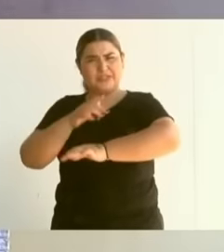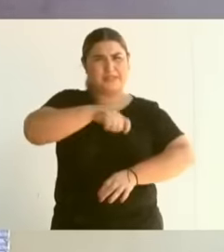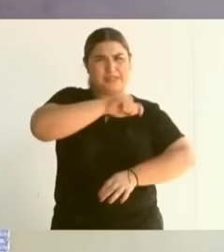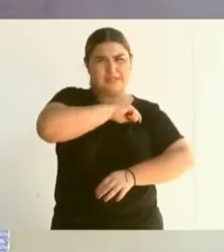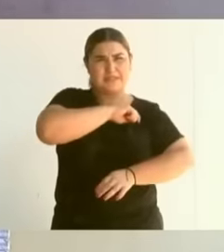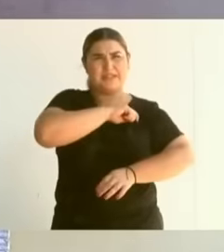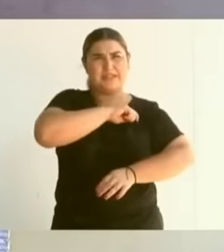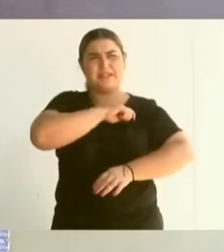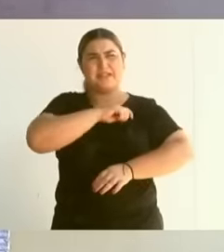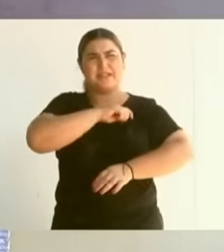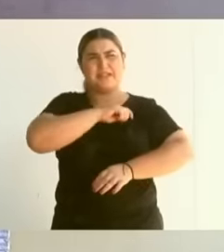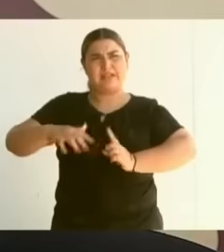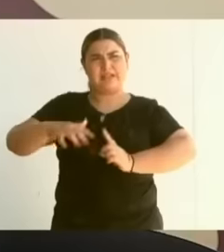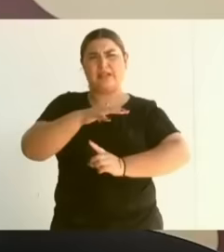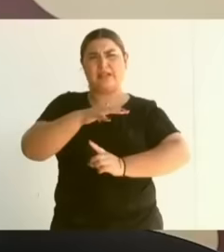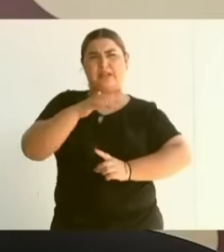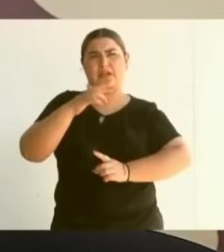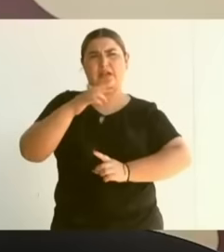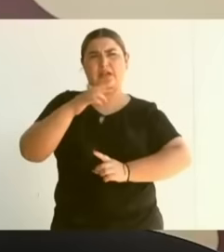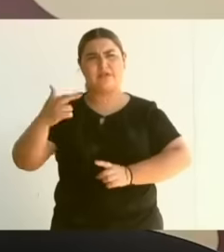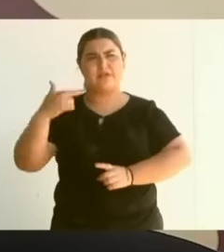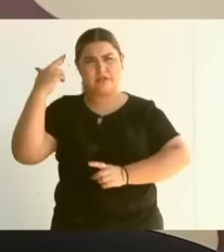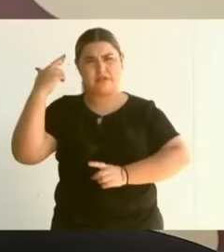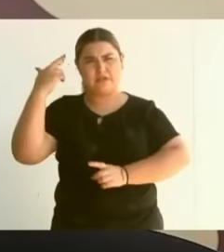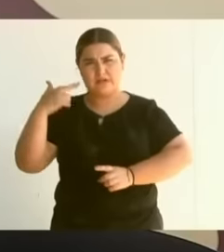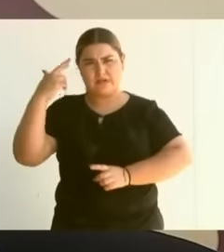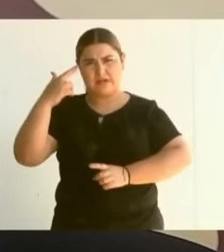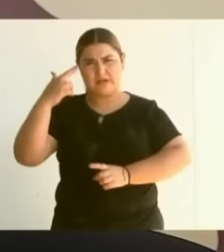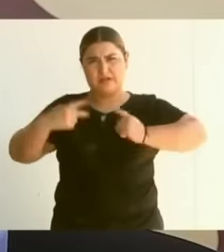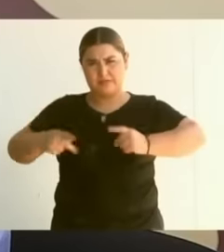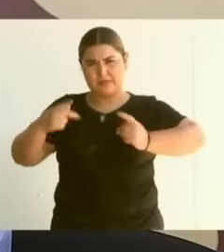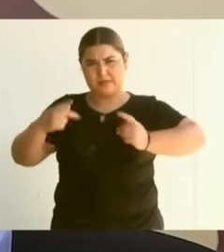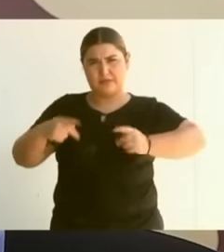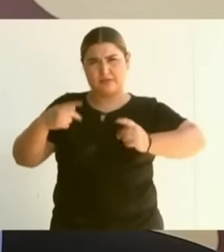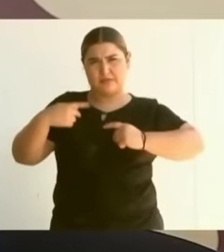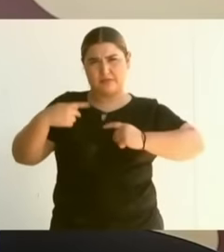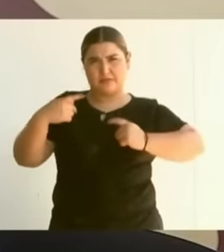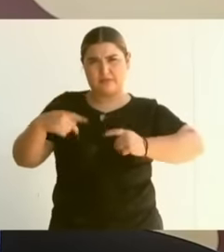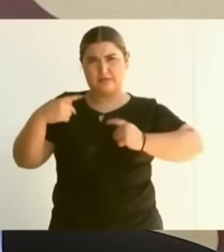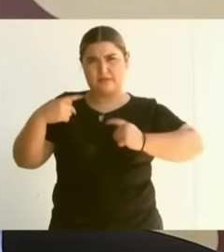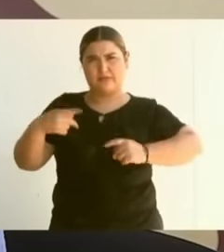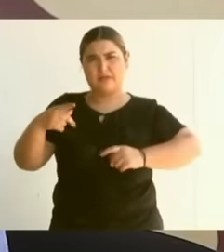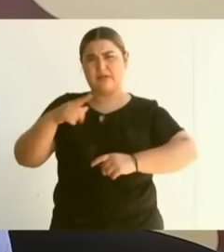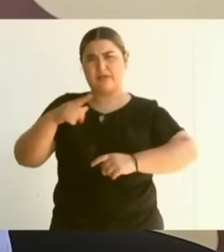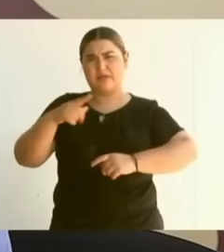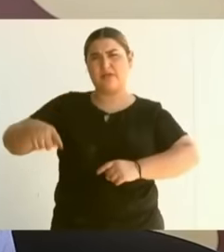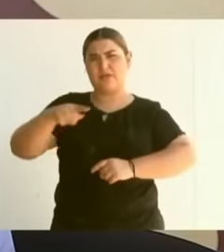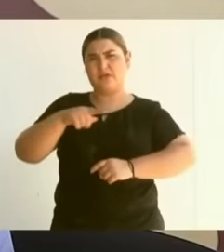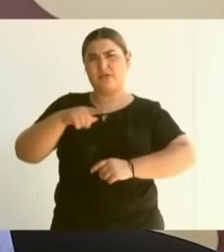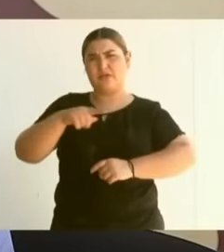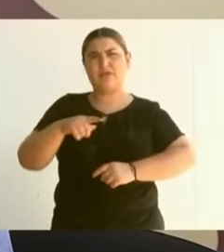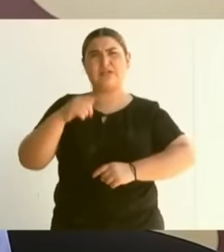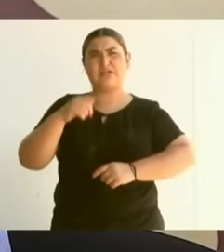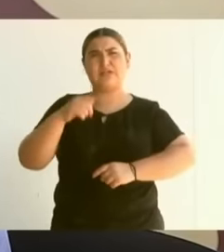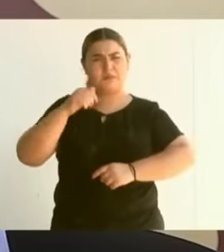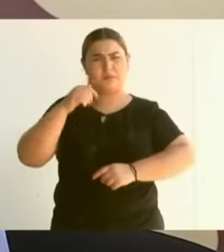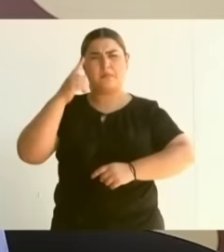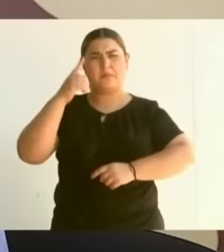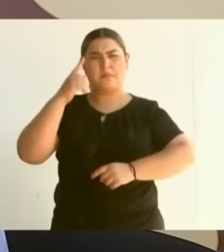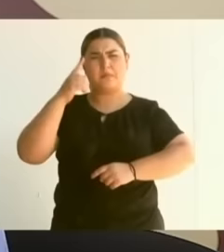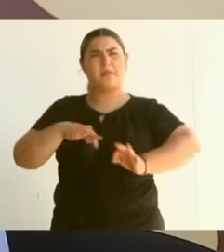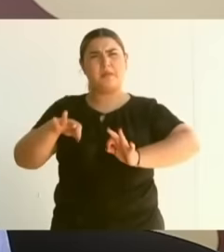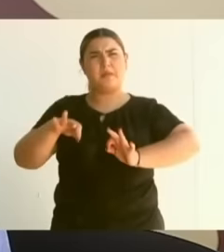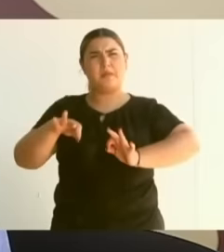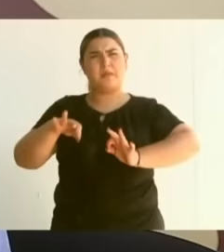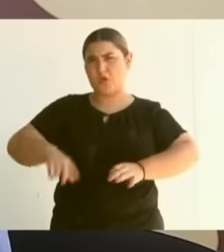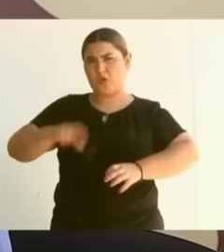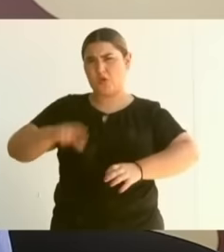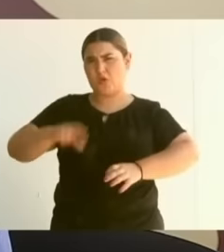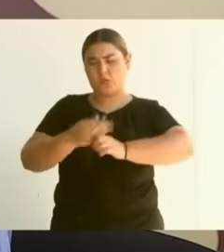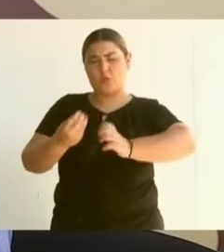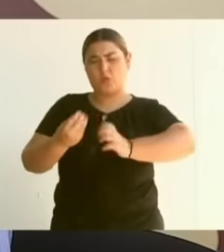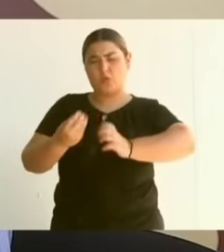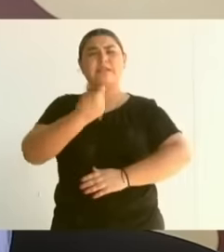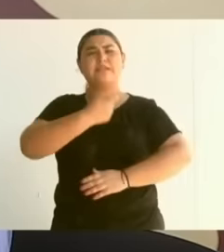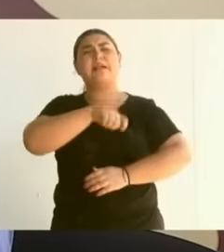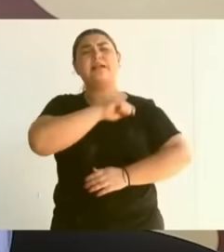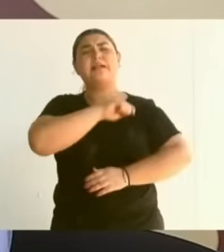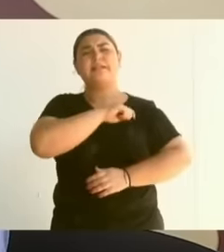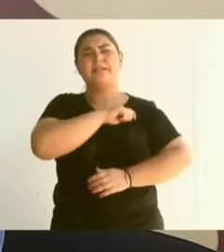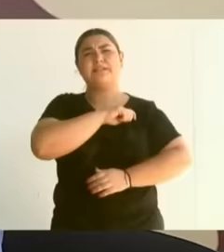kings imposed to govern what was called New Spain Air Kings